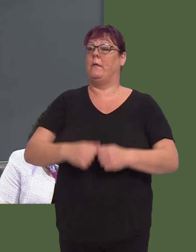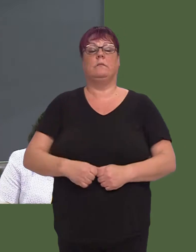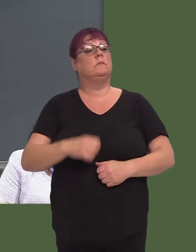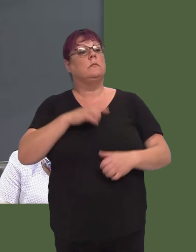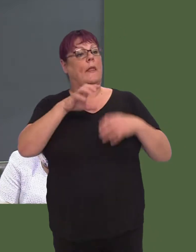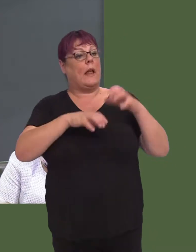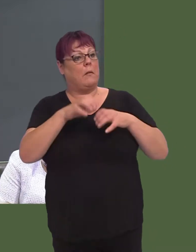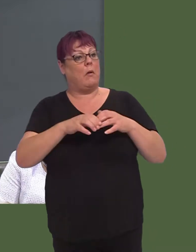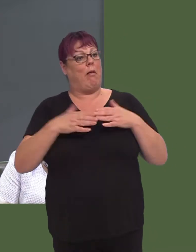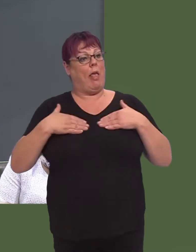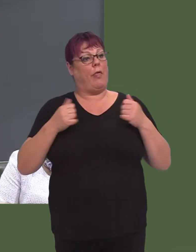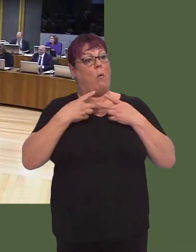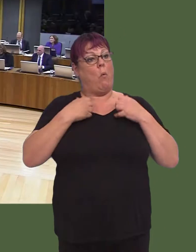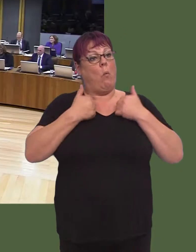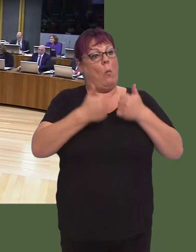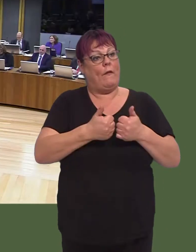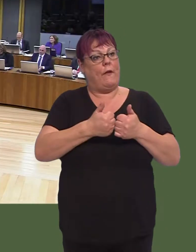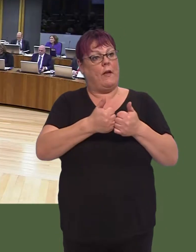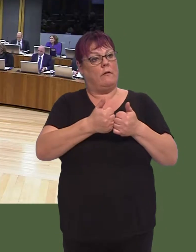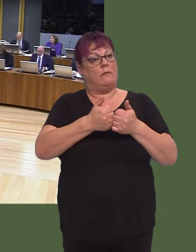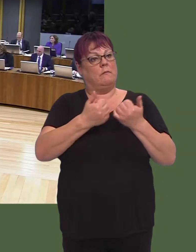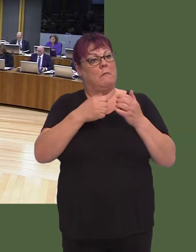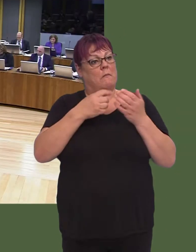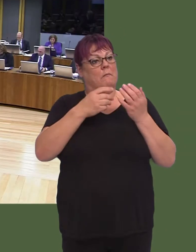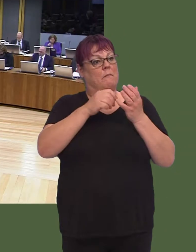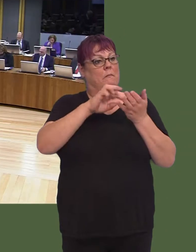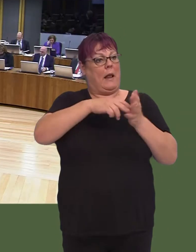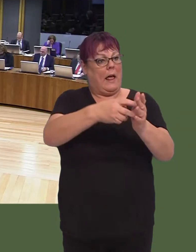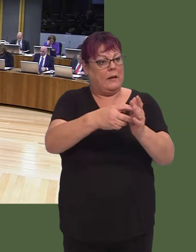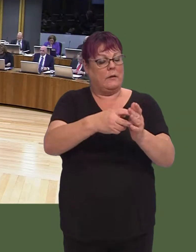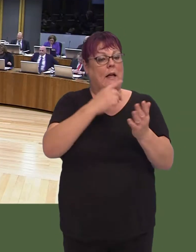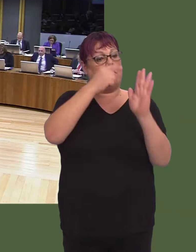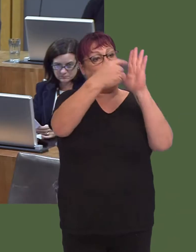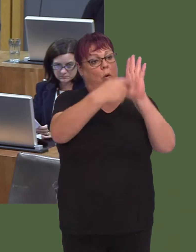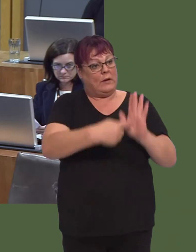OAQ52723 Carwyn Jones AM: The Wales animal health and welfare framework implementation plan sets out Welsh Government priorities.